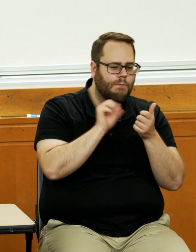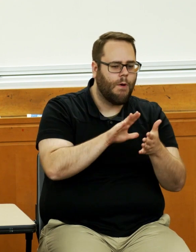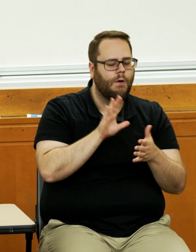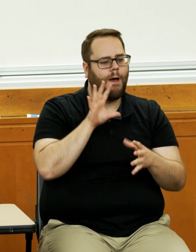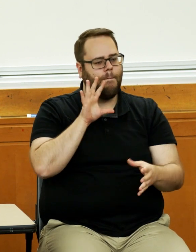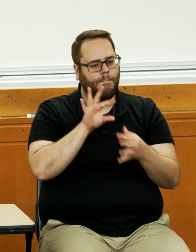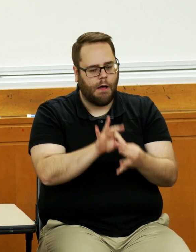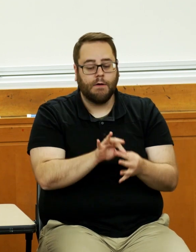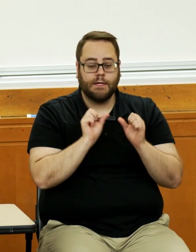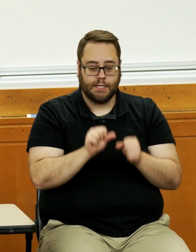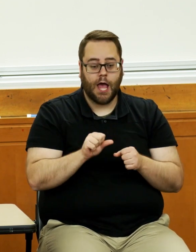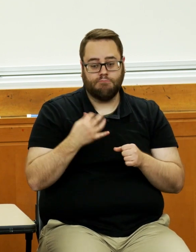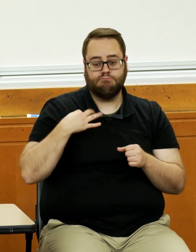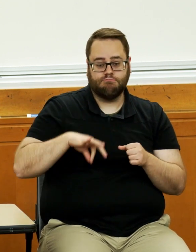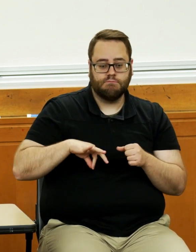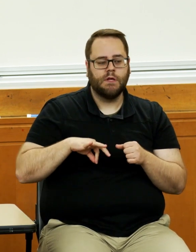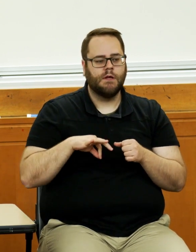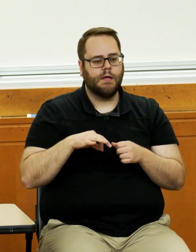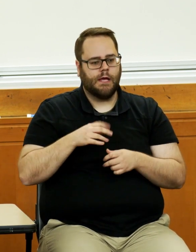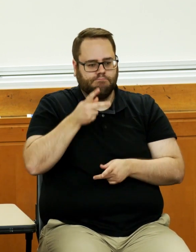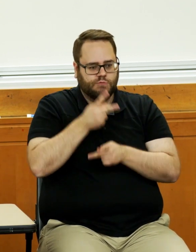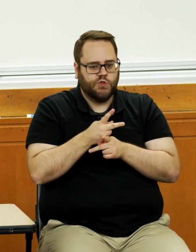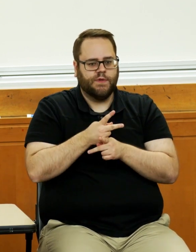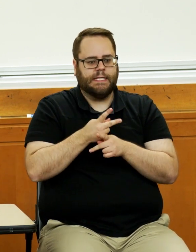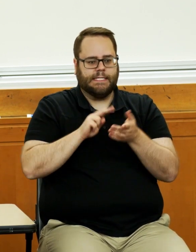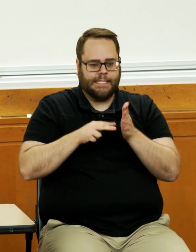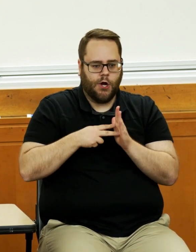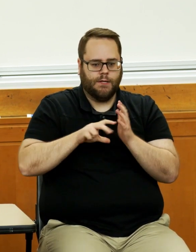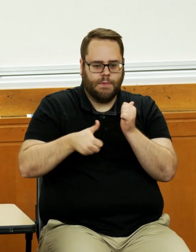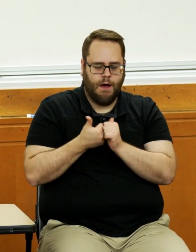can have useful functions in preserving the integrity of a movement. But balancing that